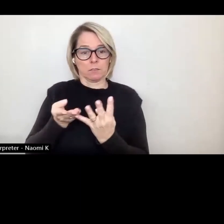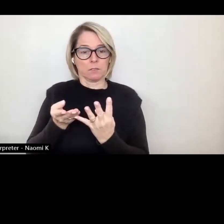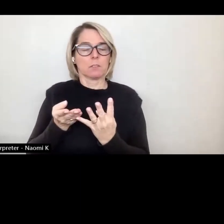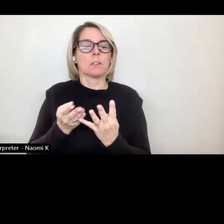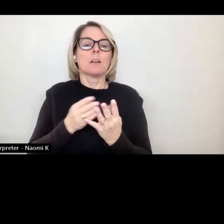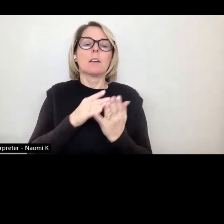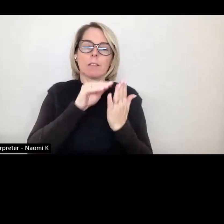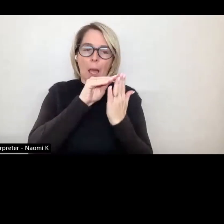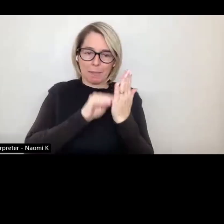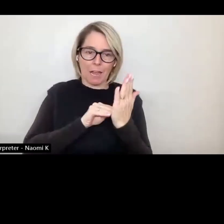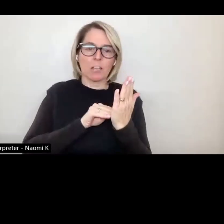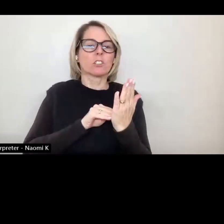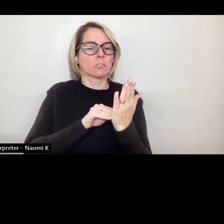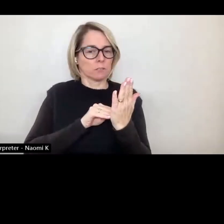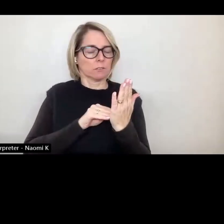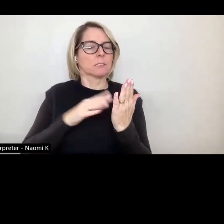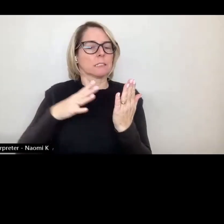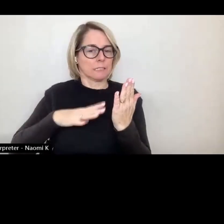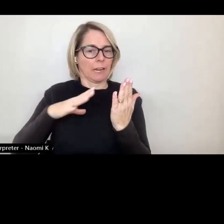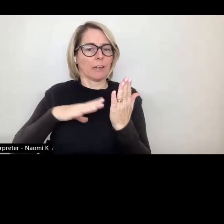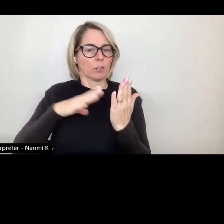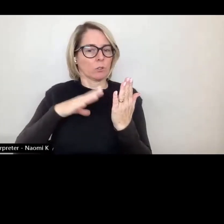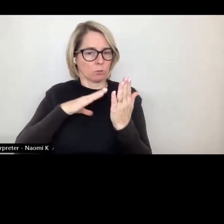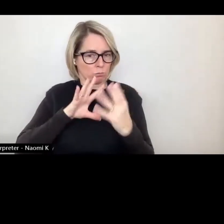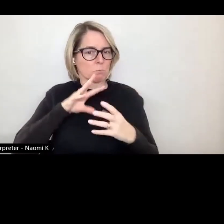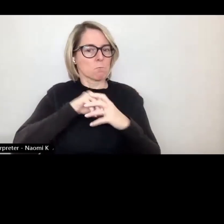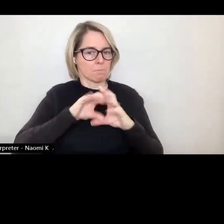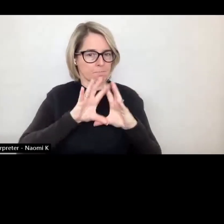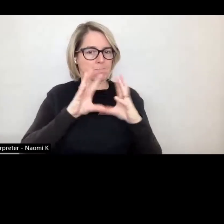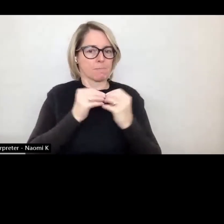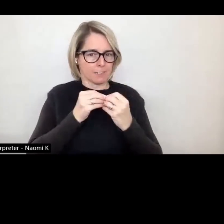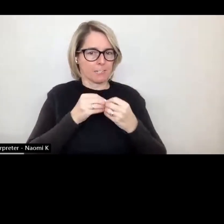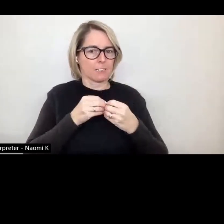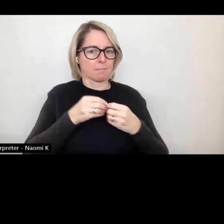We will be assessing applications for each service area.